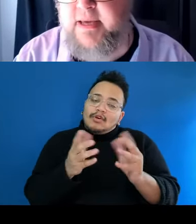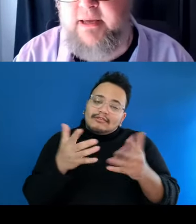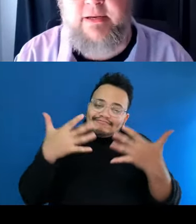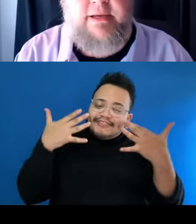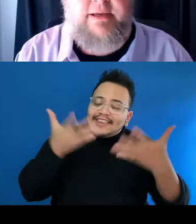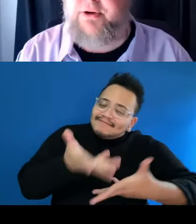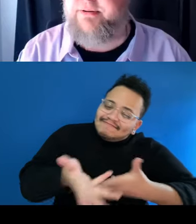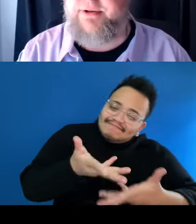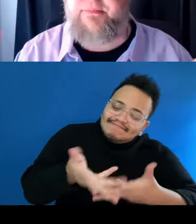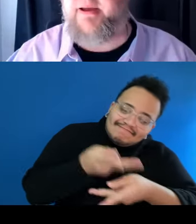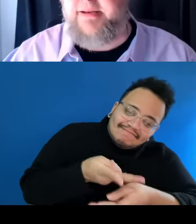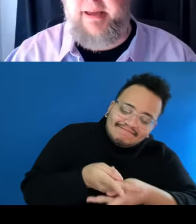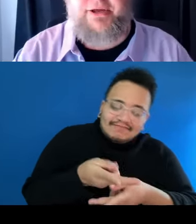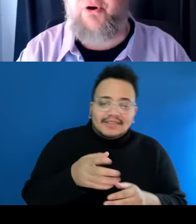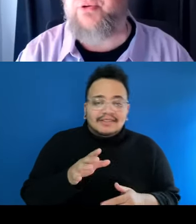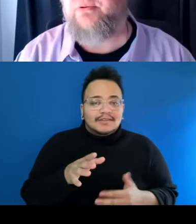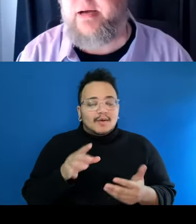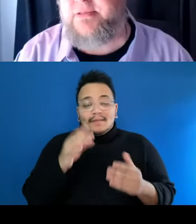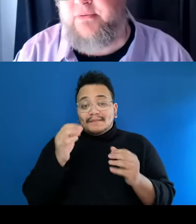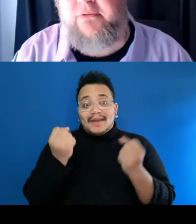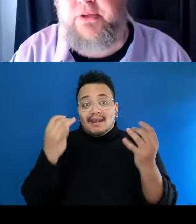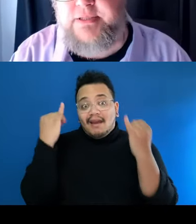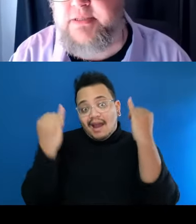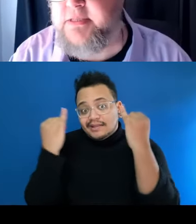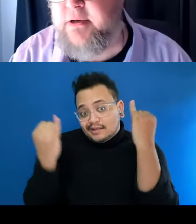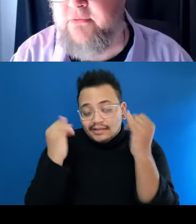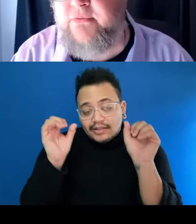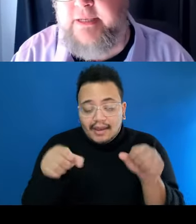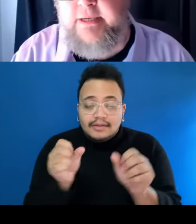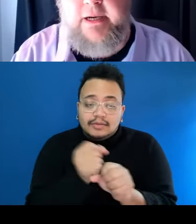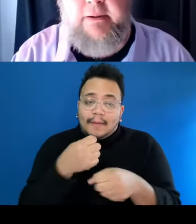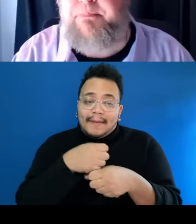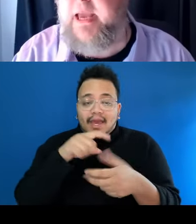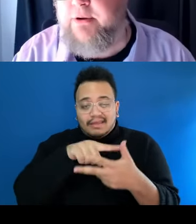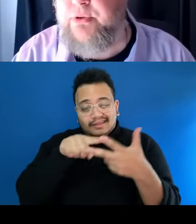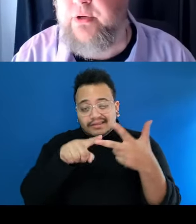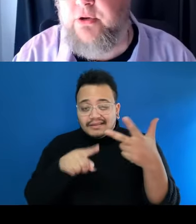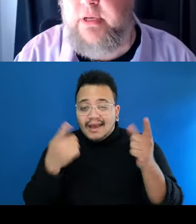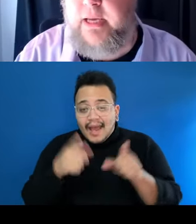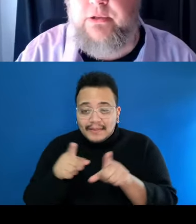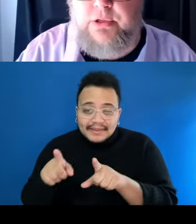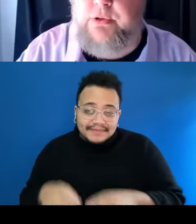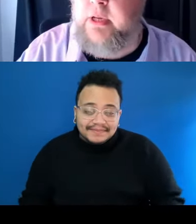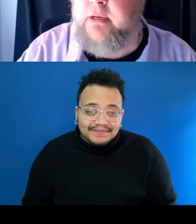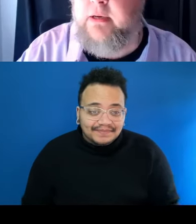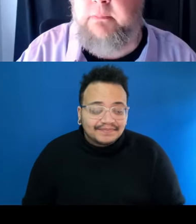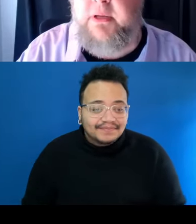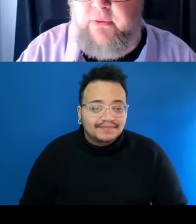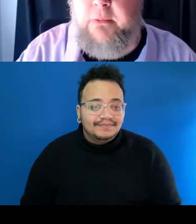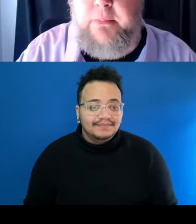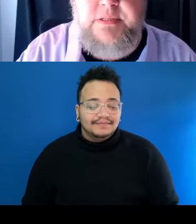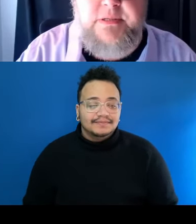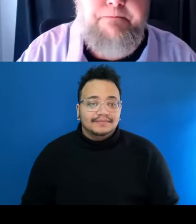Again, your mind can go to lots of different places of how you can create nurturing environments.